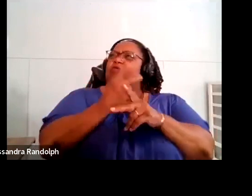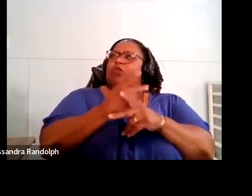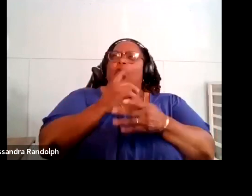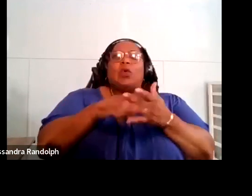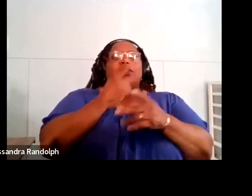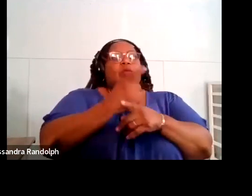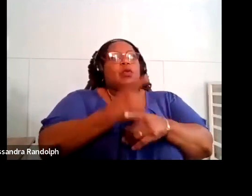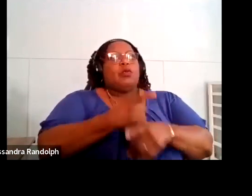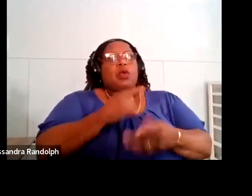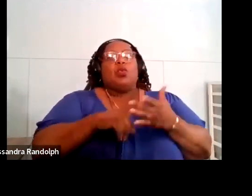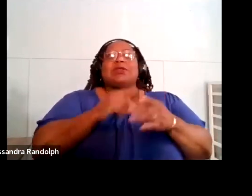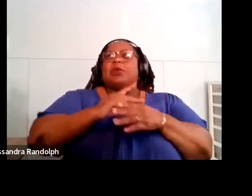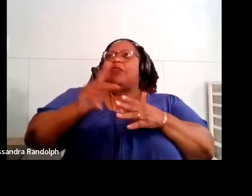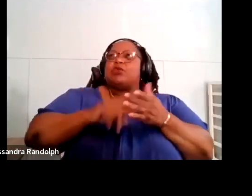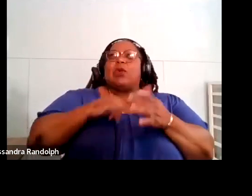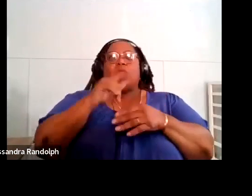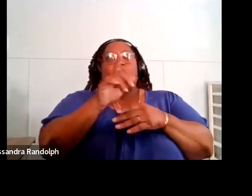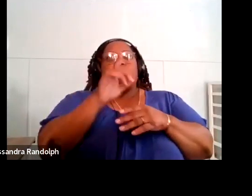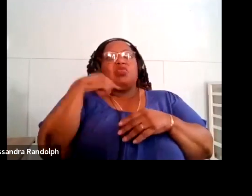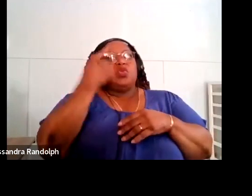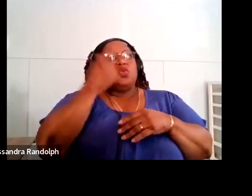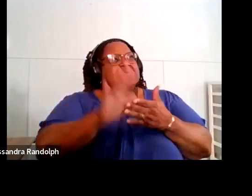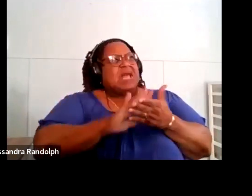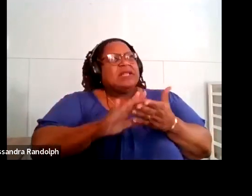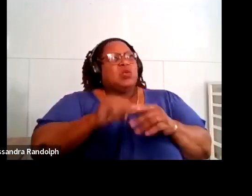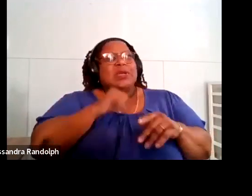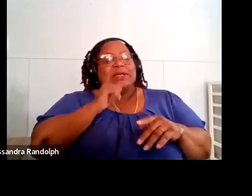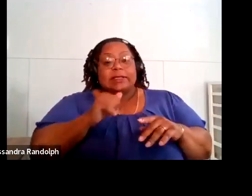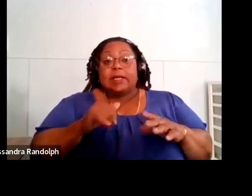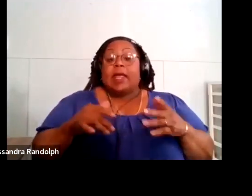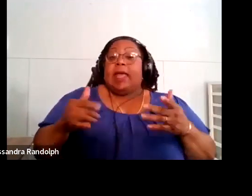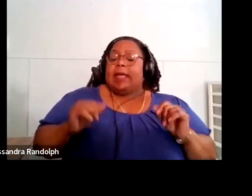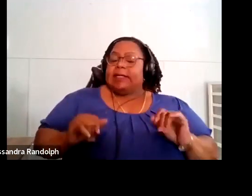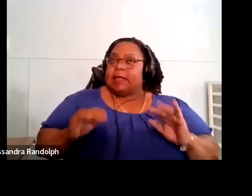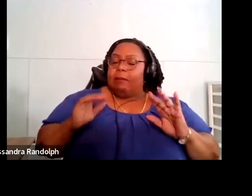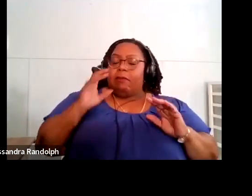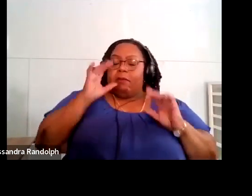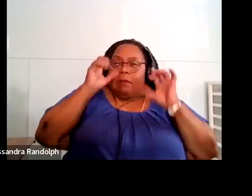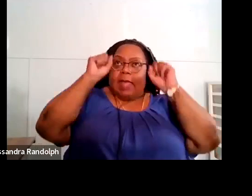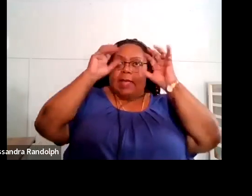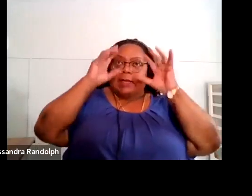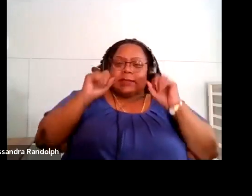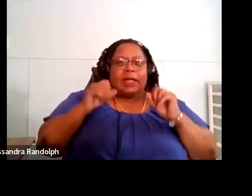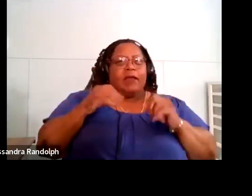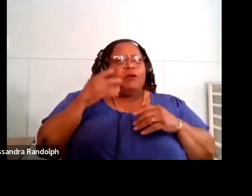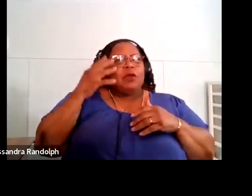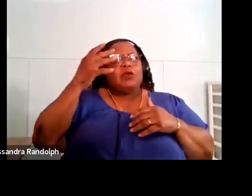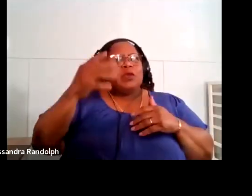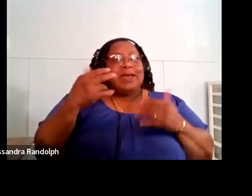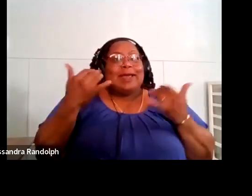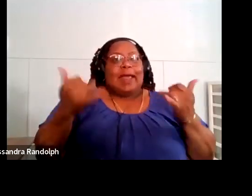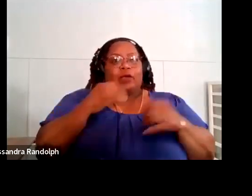. I'm gonna share this and get ready to move on my whole legal education I always try to